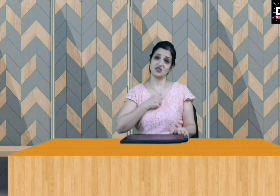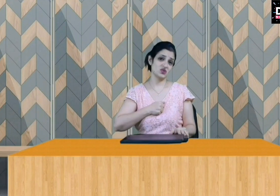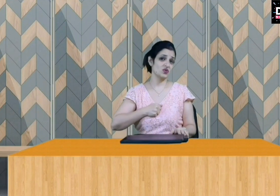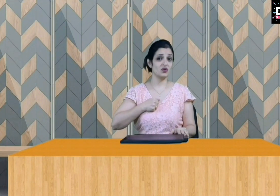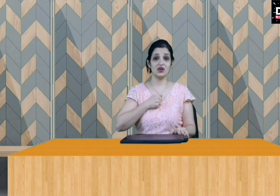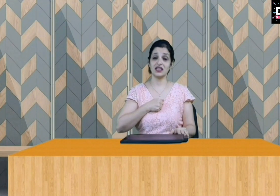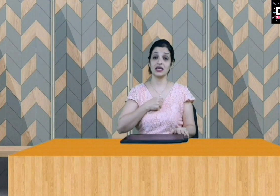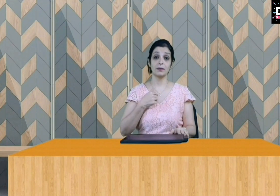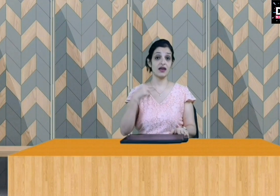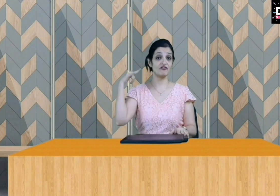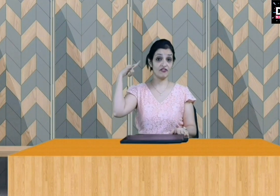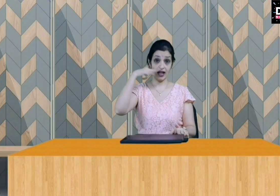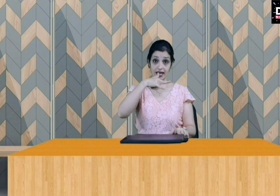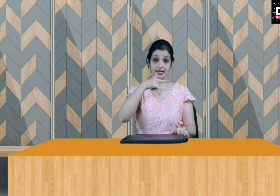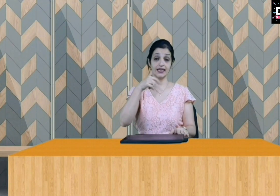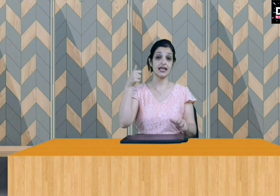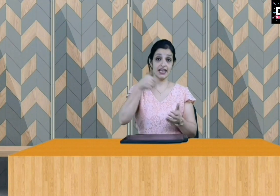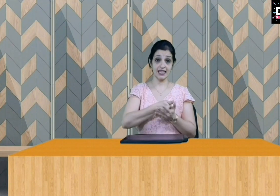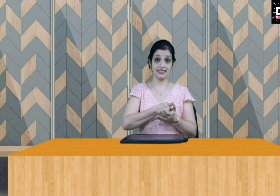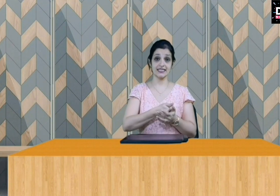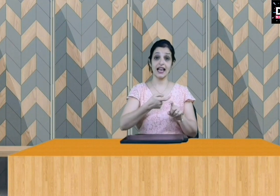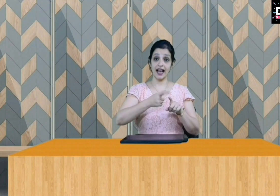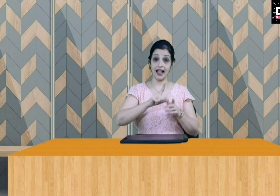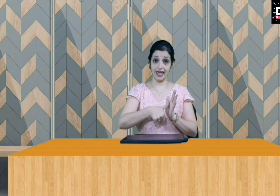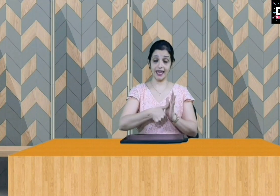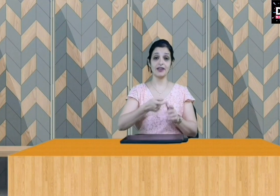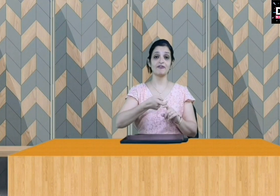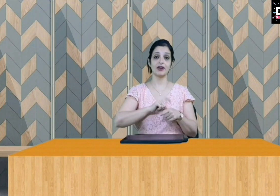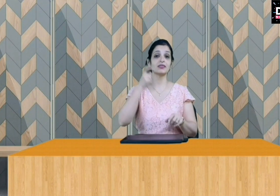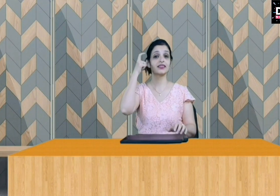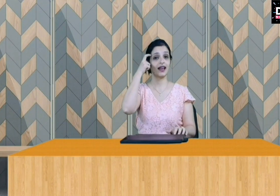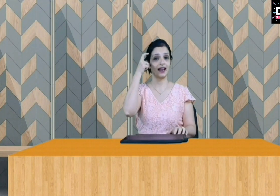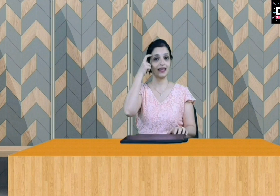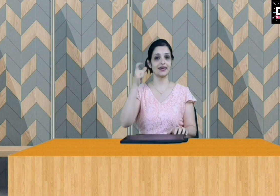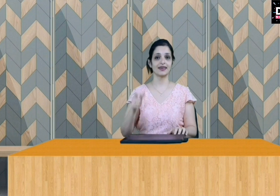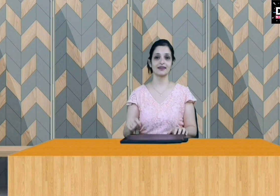I am sorry because my flight reached late from Delhi